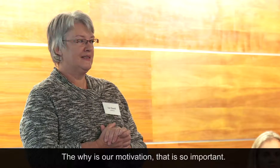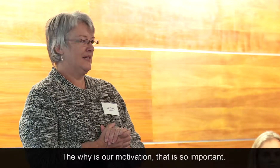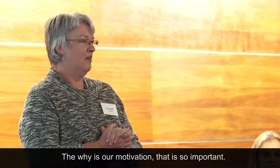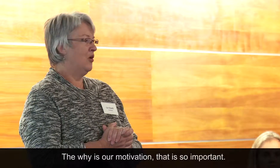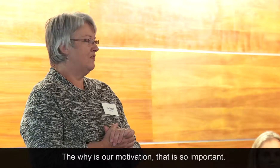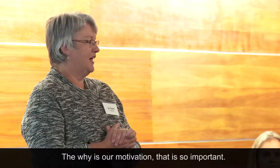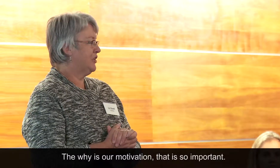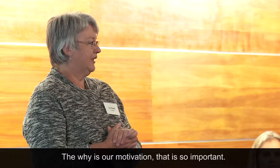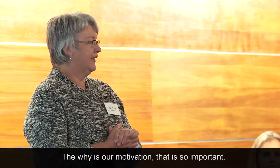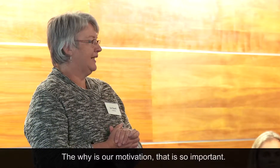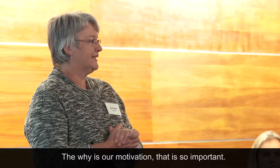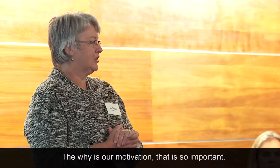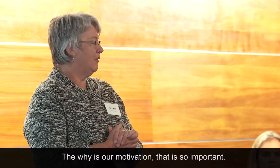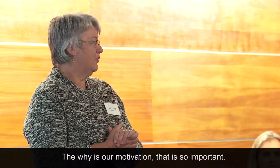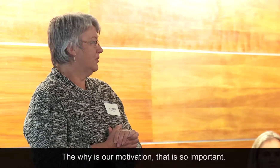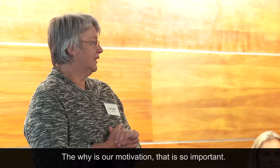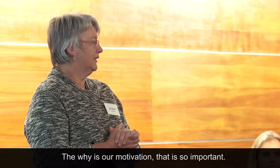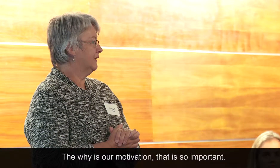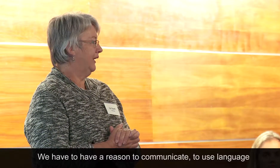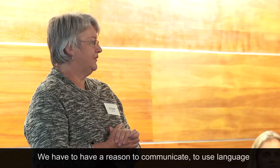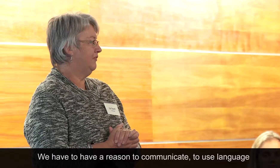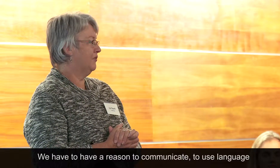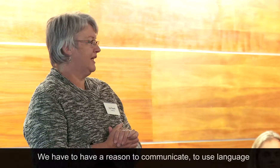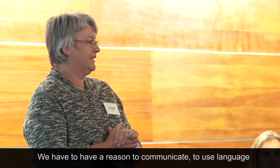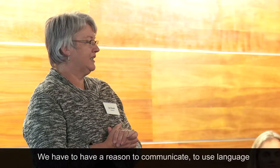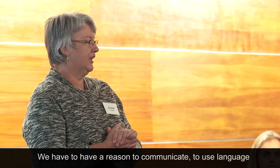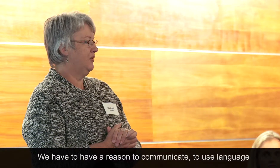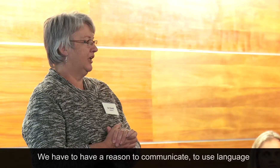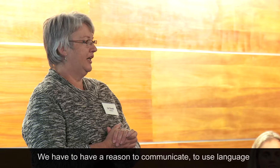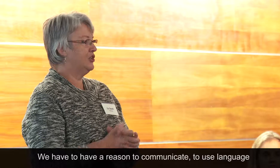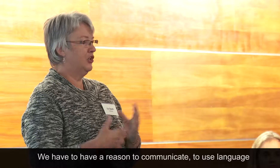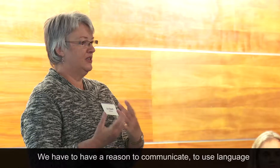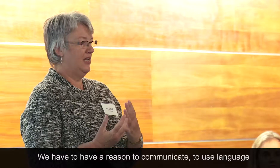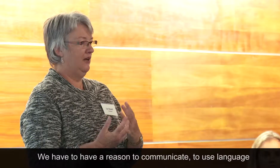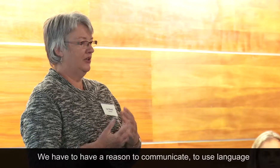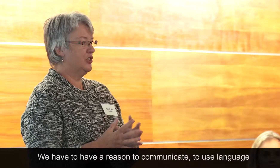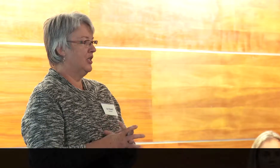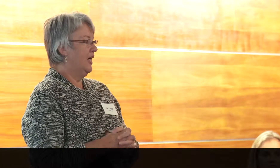our motivation, that is so important. We have to have a reason to communicate, to use language